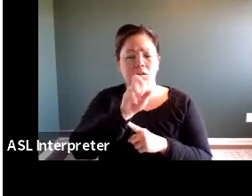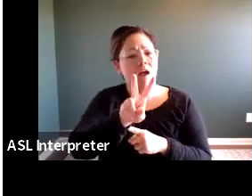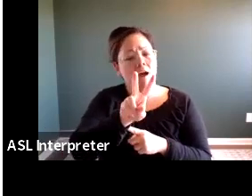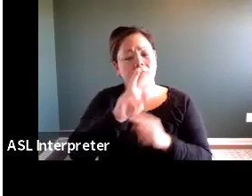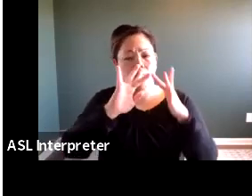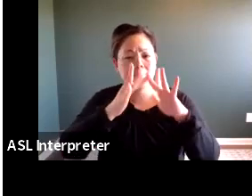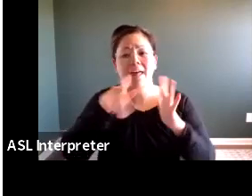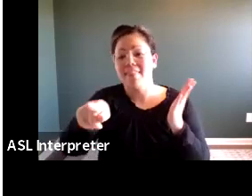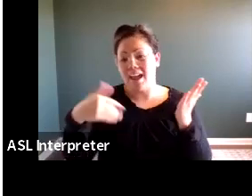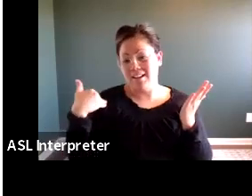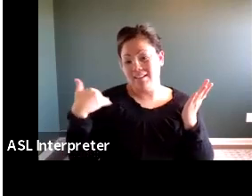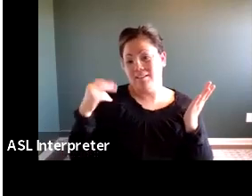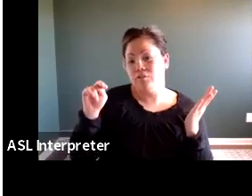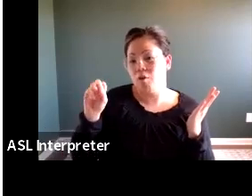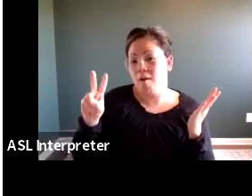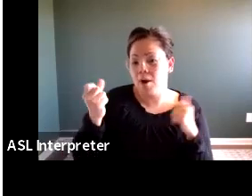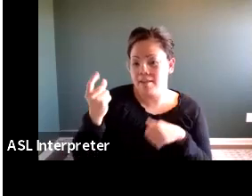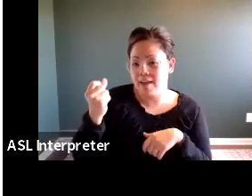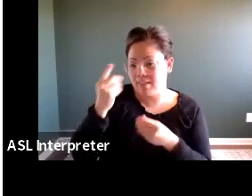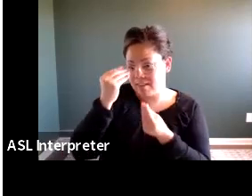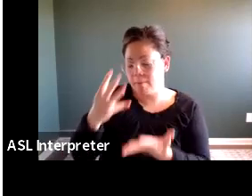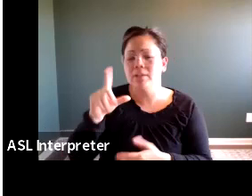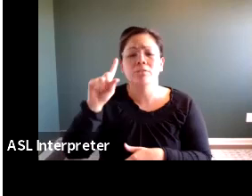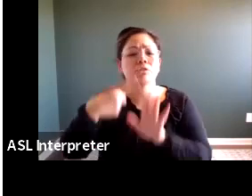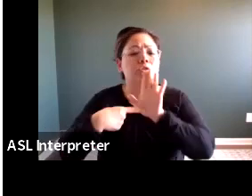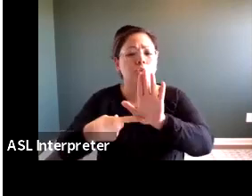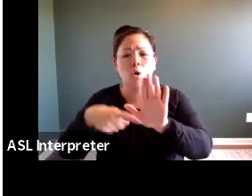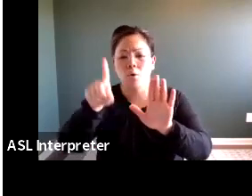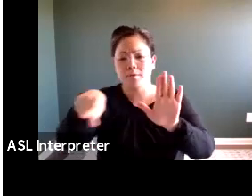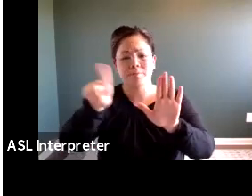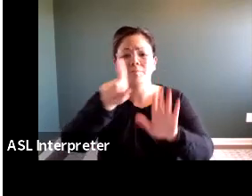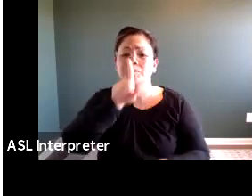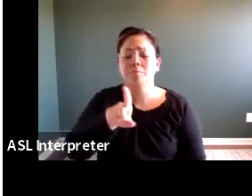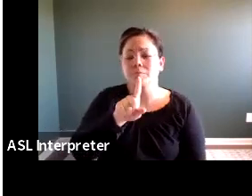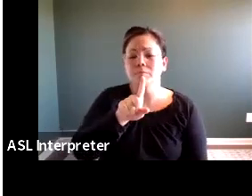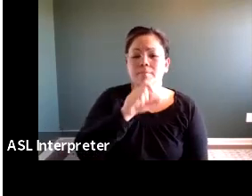that I pulled this data just to show you that it's really that 20 to 29 year old range.